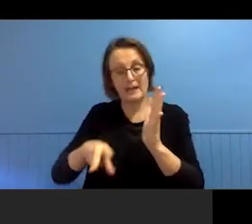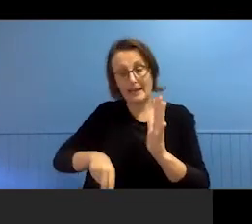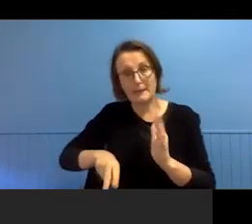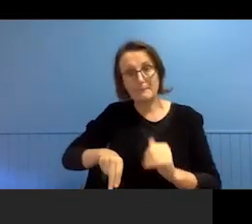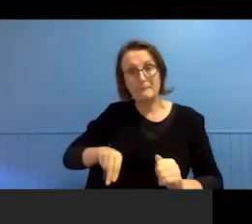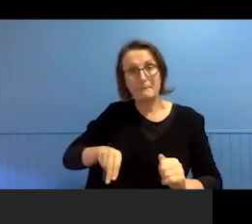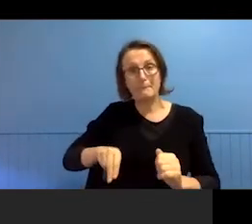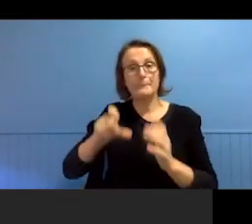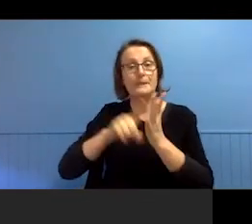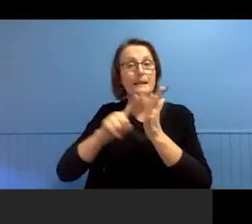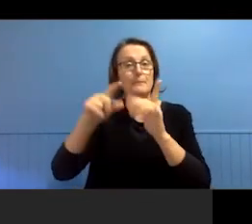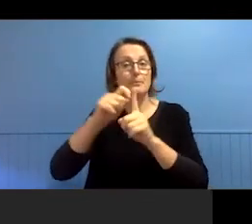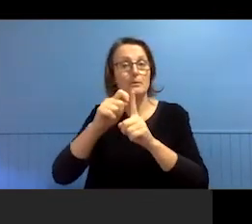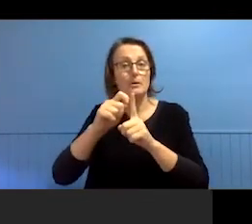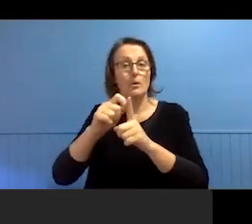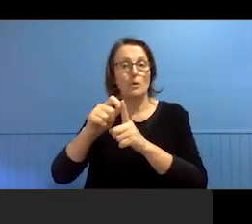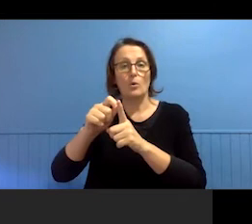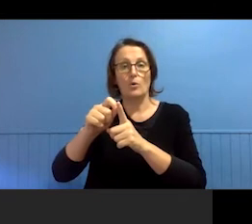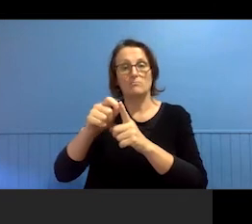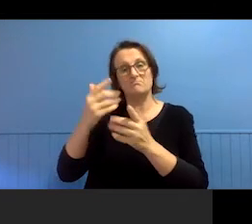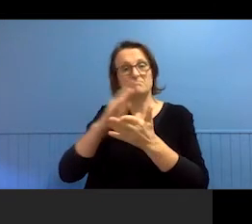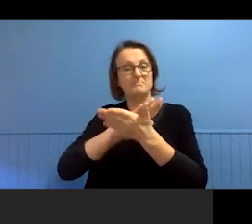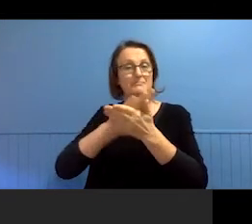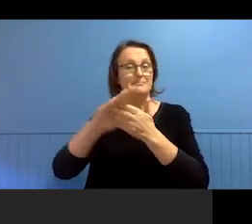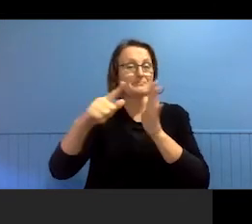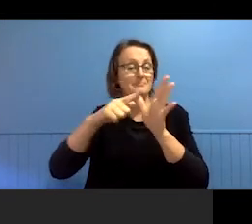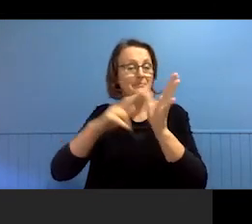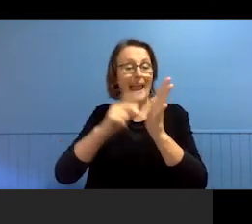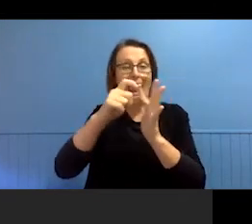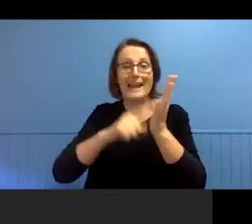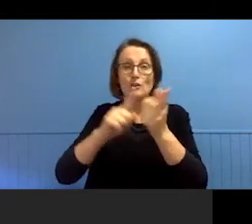little, I guess, handle, if you will, which is basically turns it